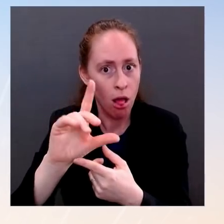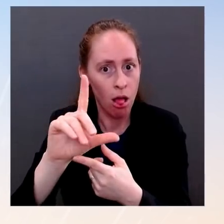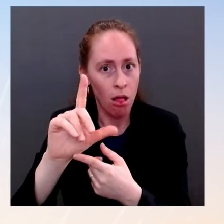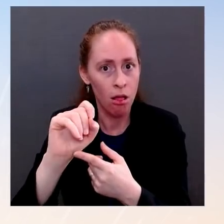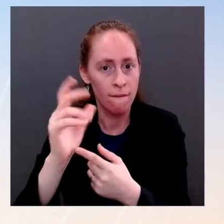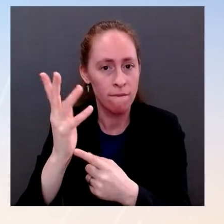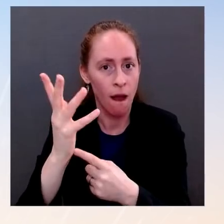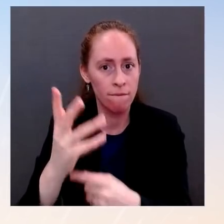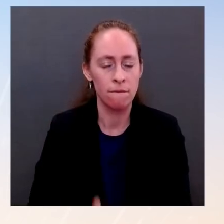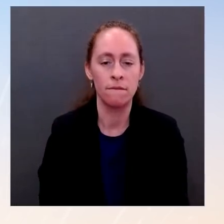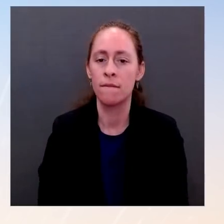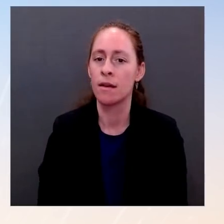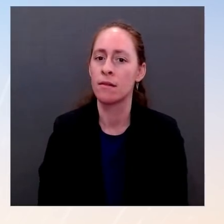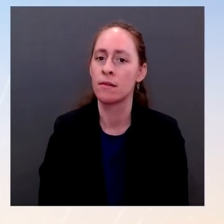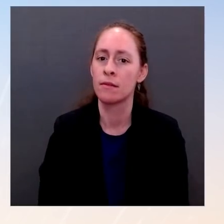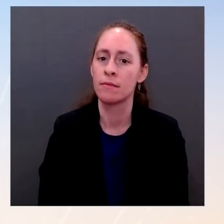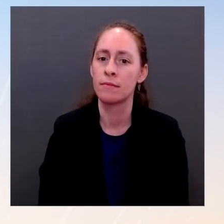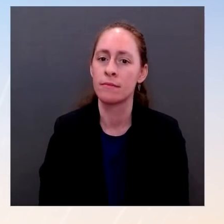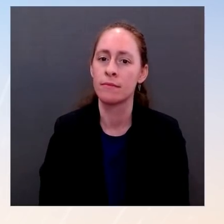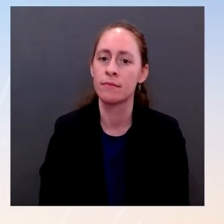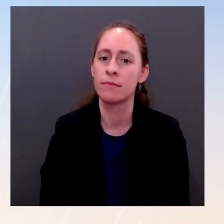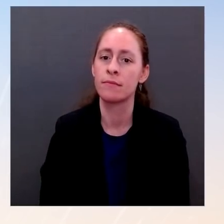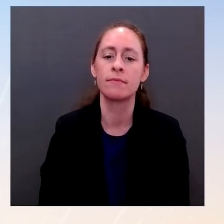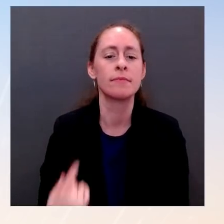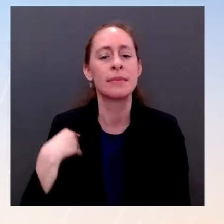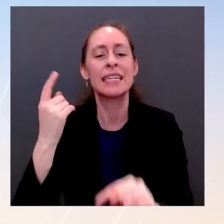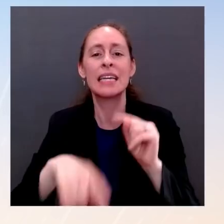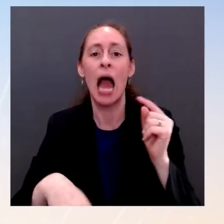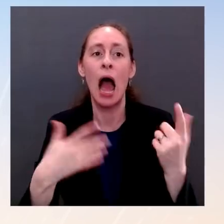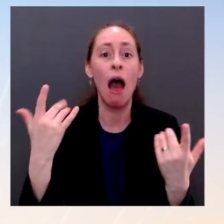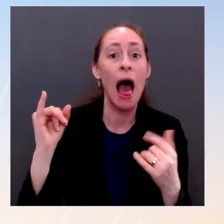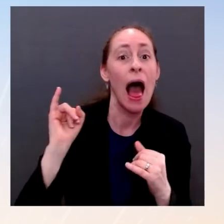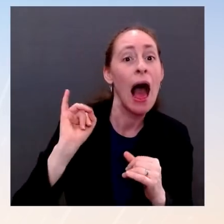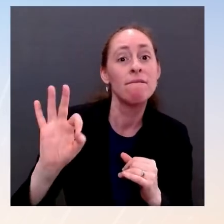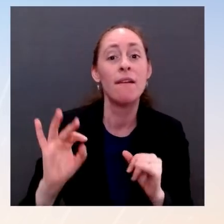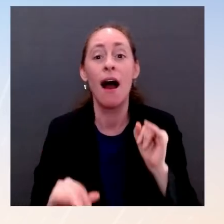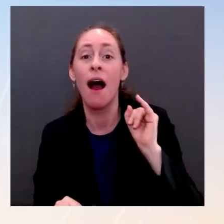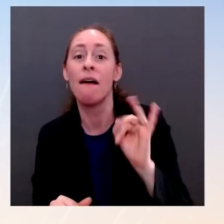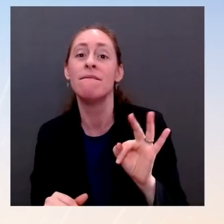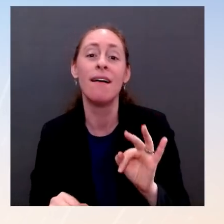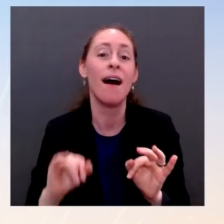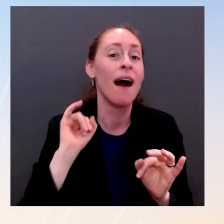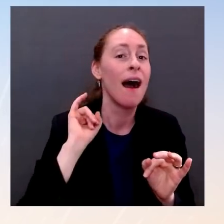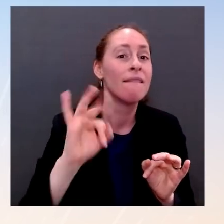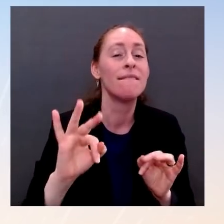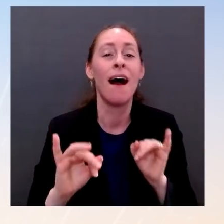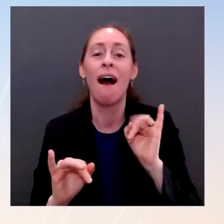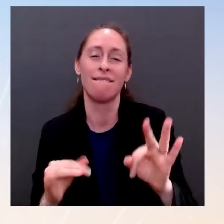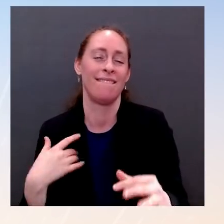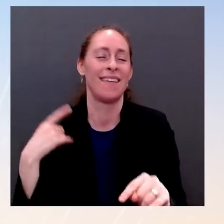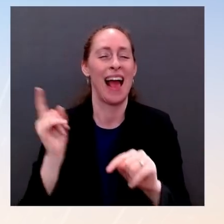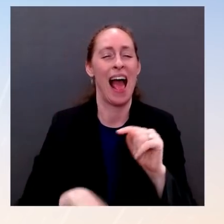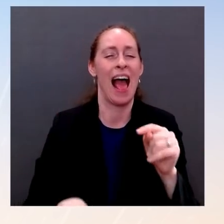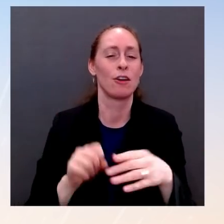We work in lockstep with our NATO partners, but I'm not going to get ahead of any intended actions. Go ahead, Jacqui. The Press: Thanks, Jen.